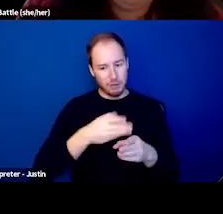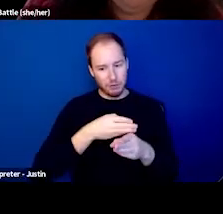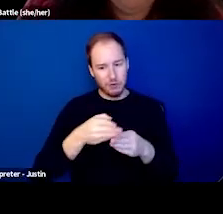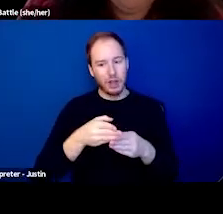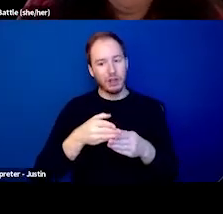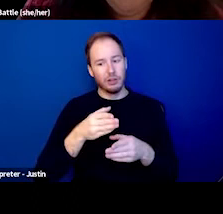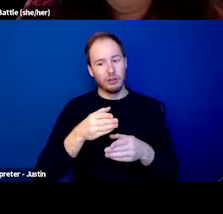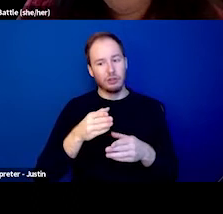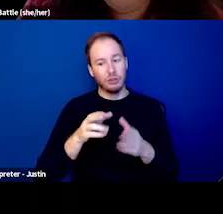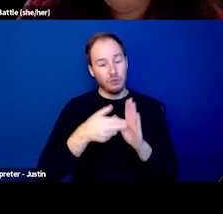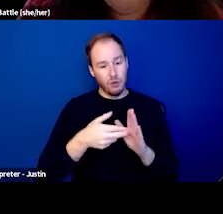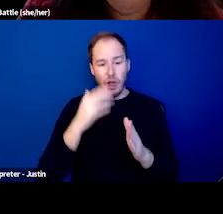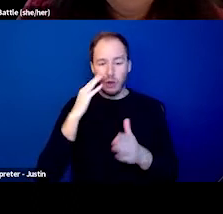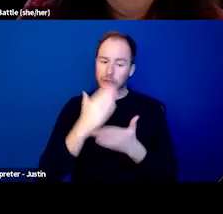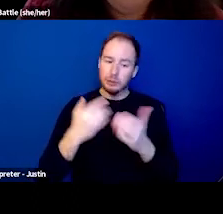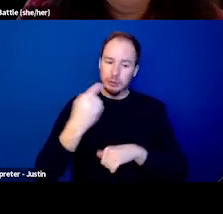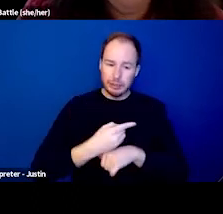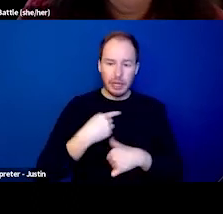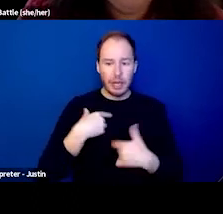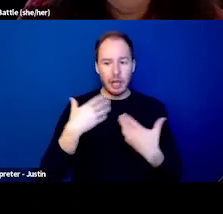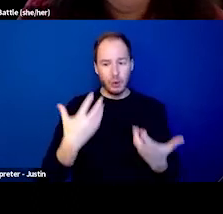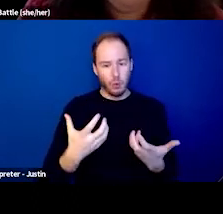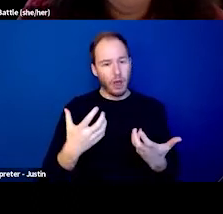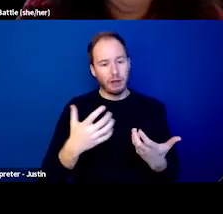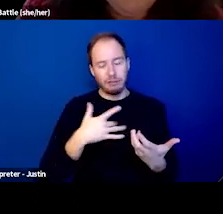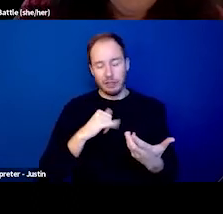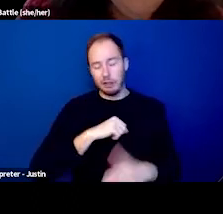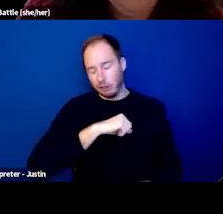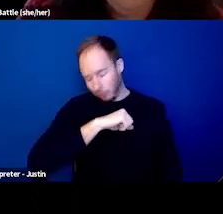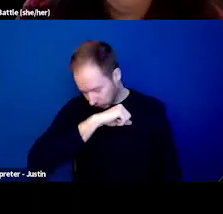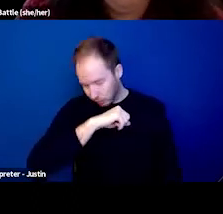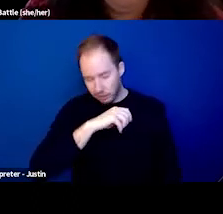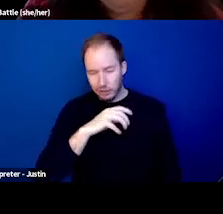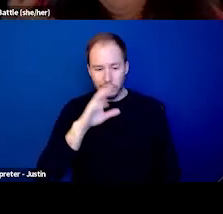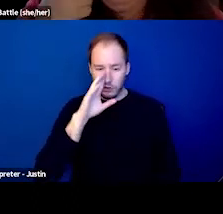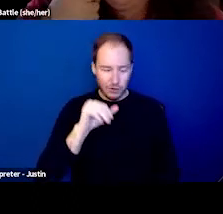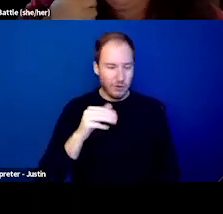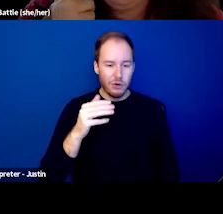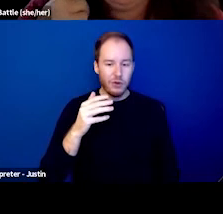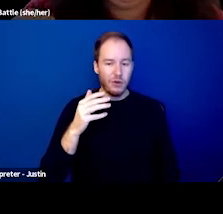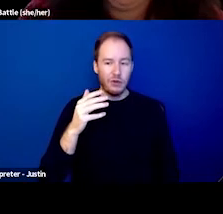But, you know, there are some days where I just kind of wanna lay my head down on my desk, and maybe have a tear or two,